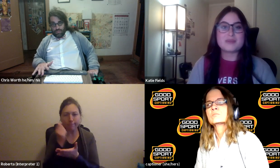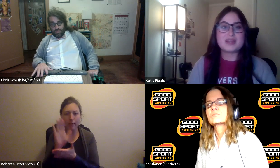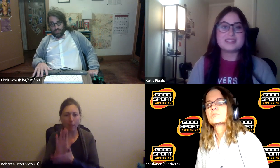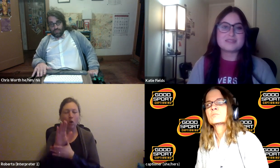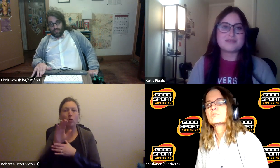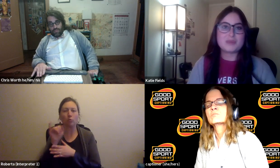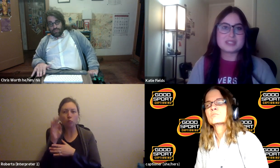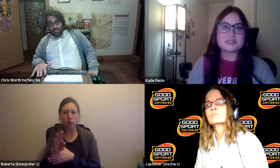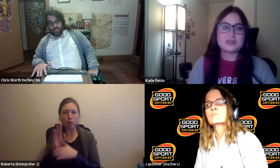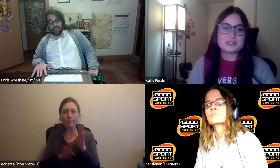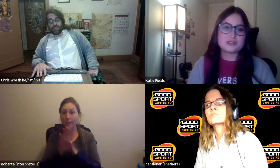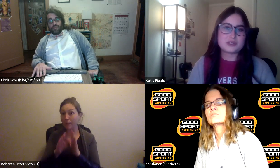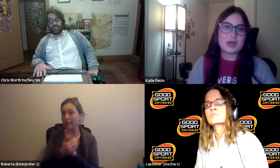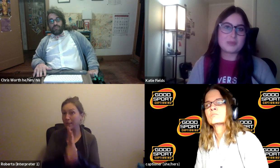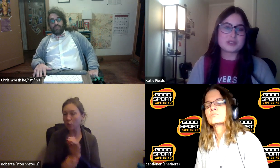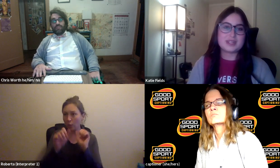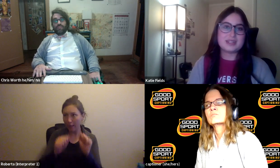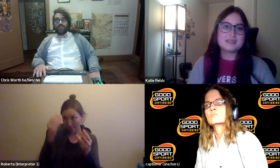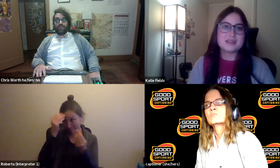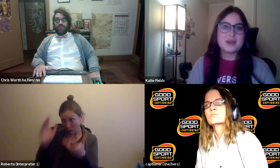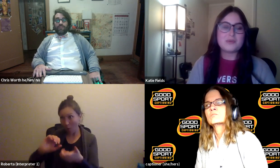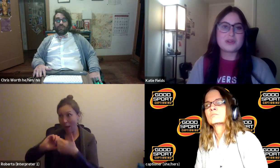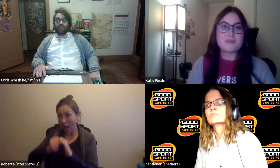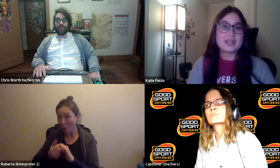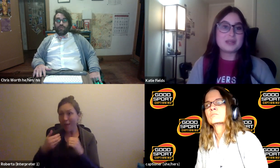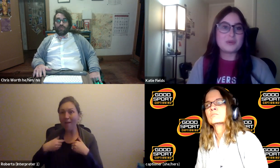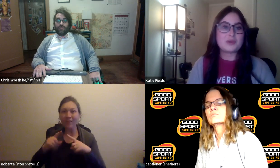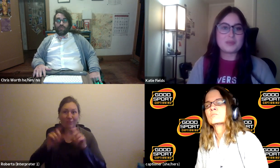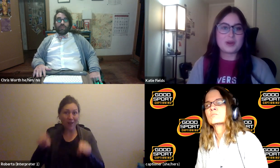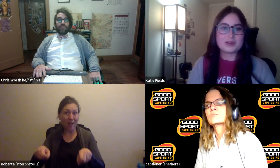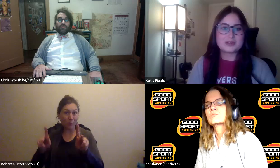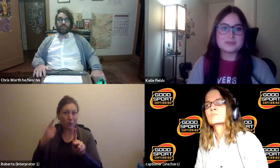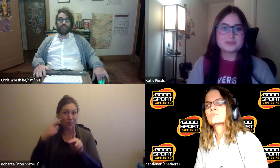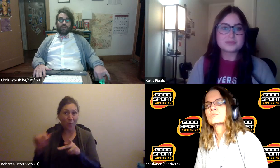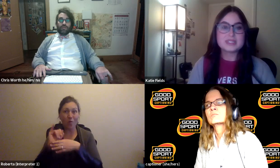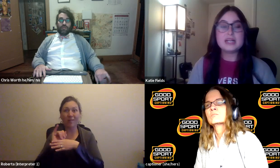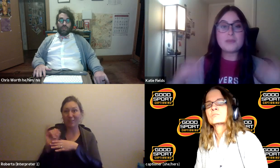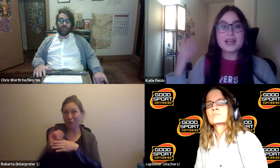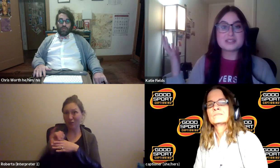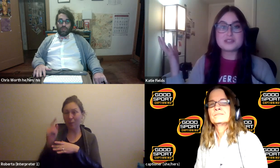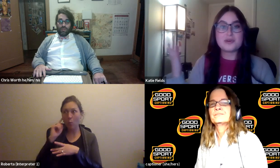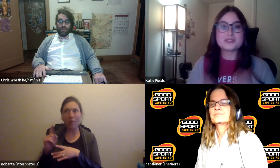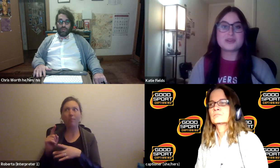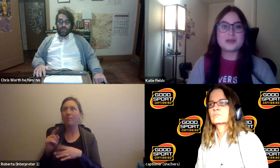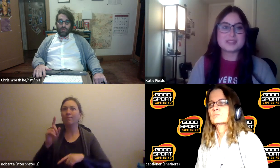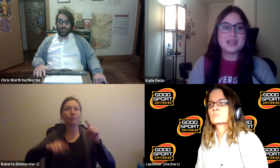in identifying potential internship opportunities with our many corporate partners. Access U. Hosts